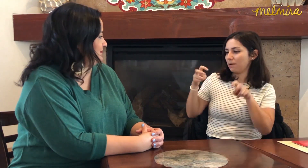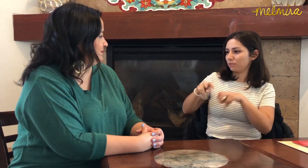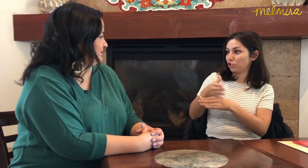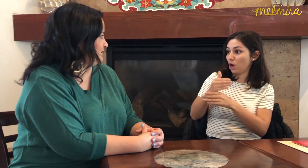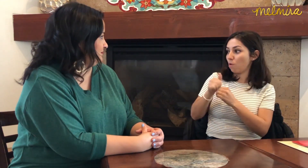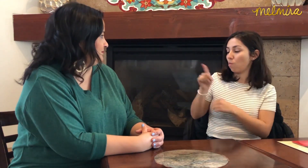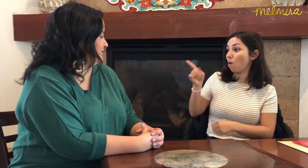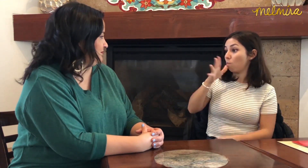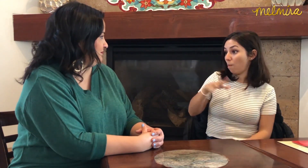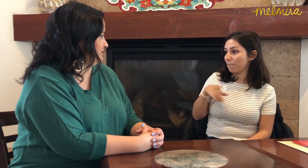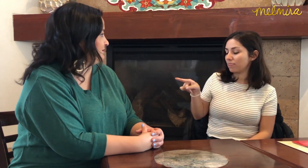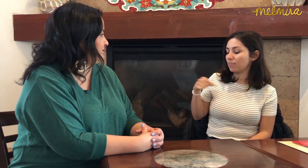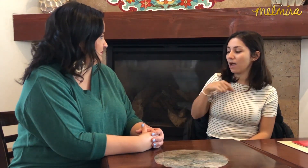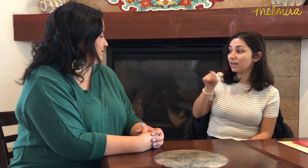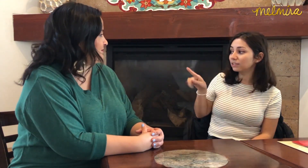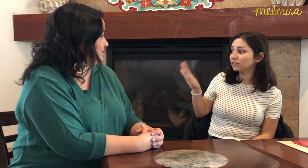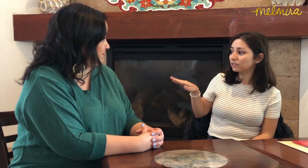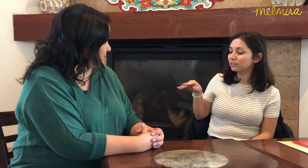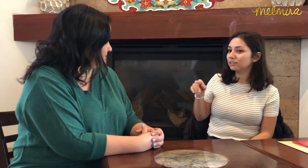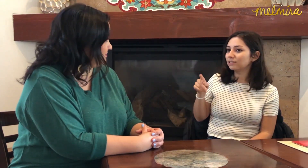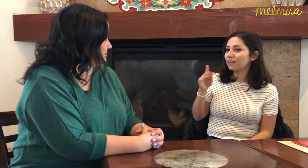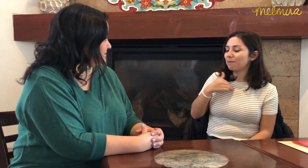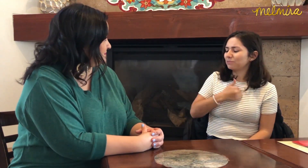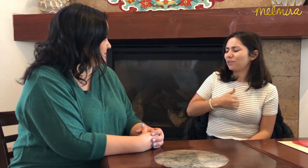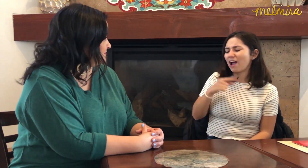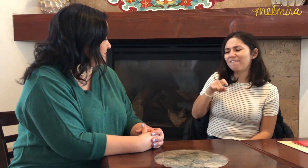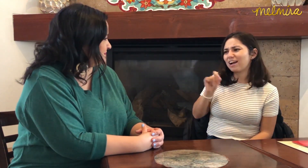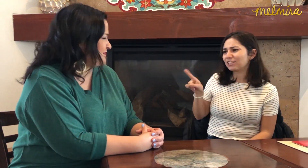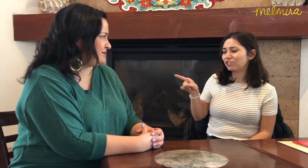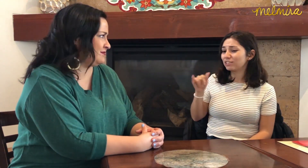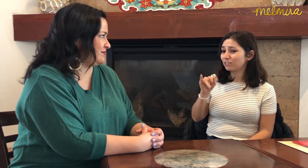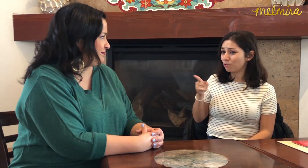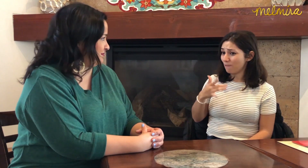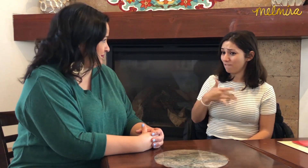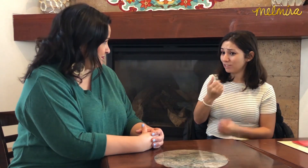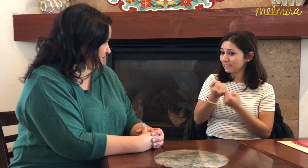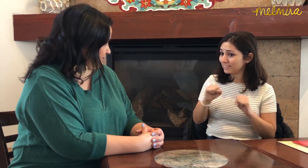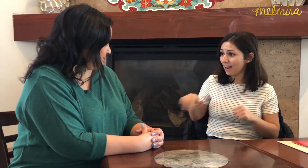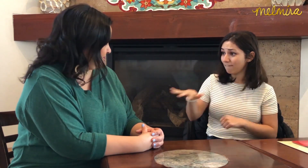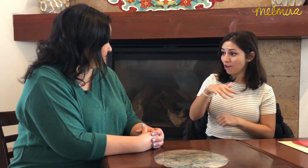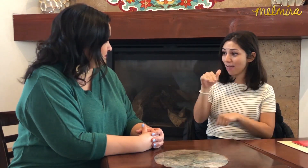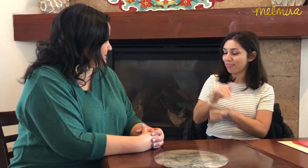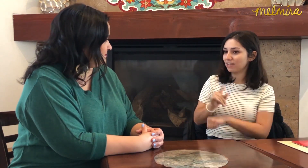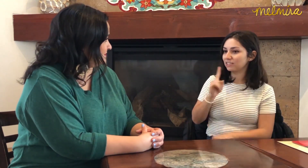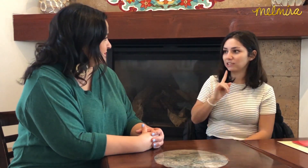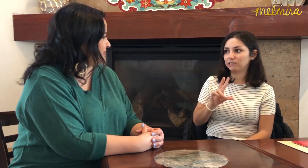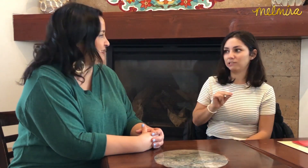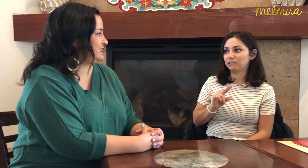I shared a ride with another woman and asked her, "I'm sorry I have to ask you, but do you feel safe here at night?"